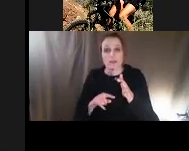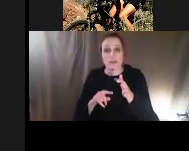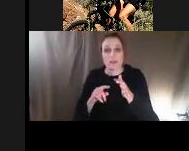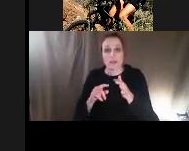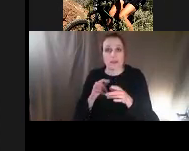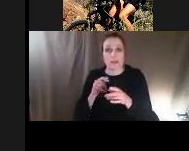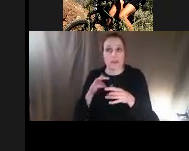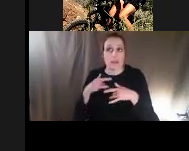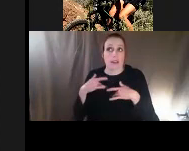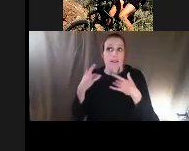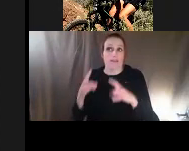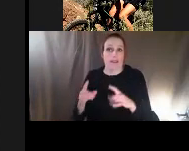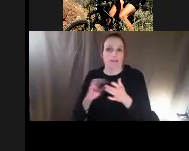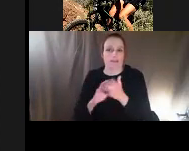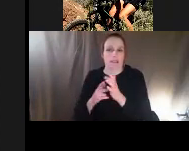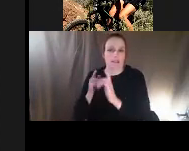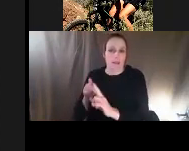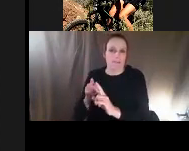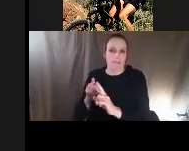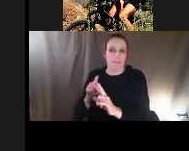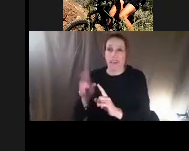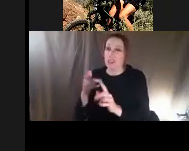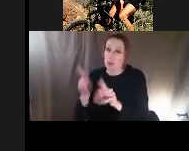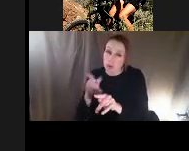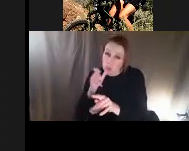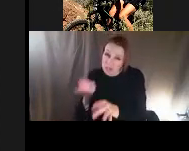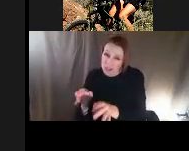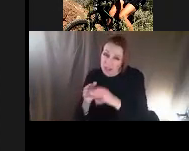determination on what it meant to them, and this is the really hard part because we might work with